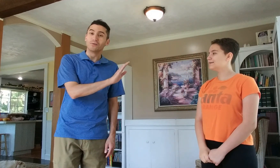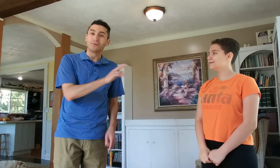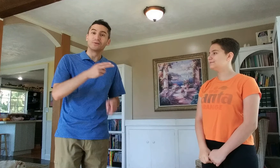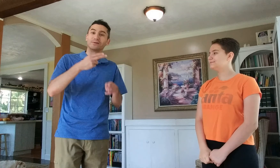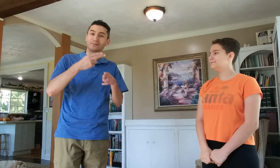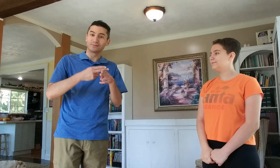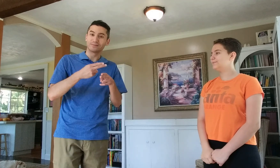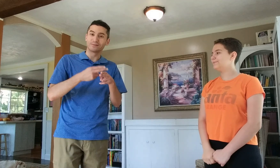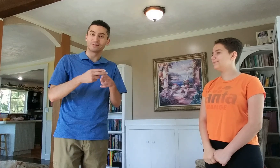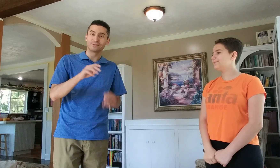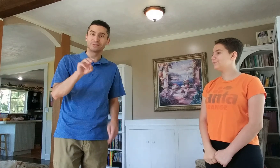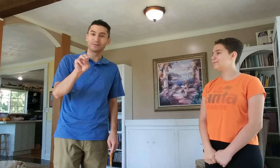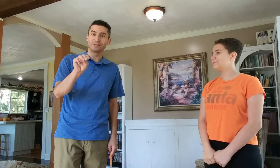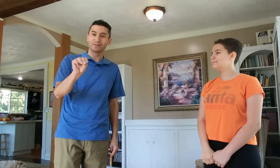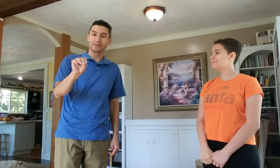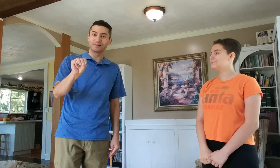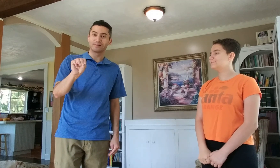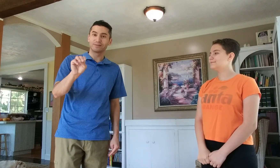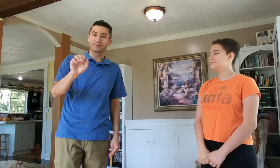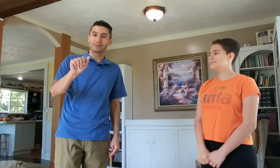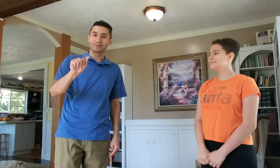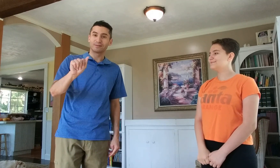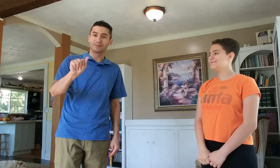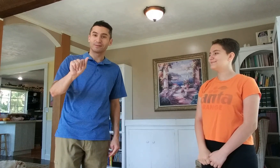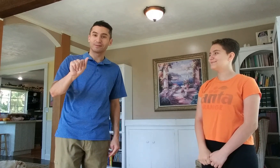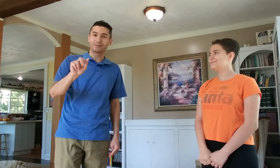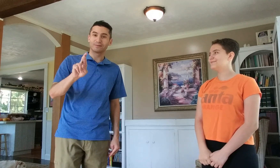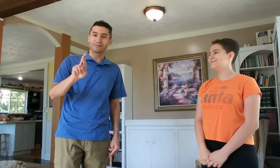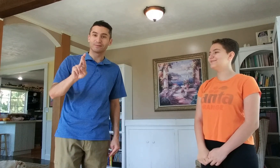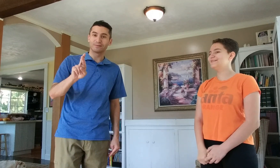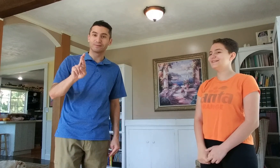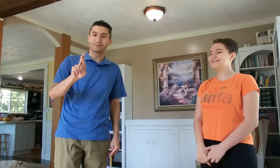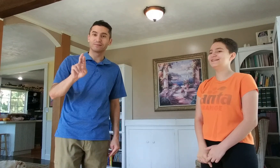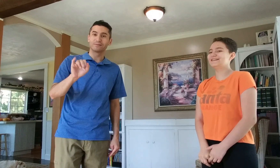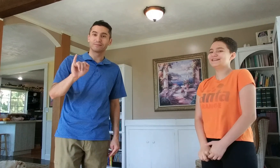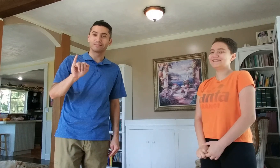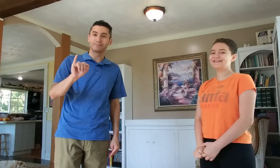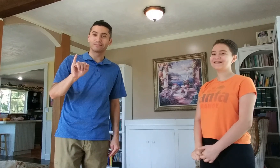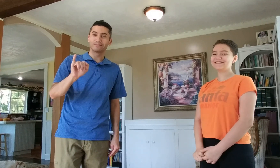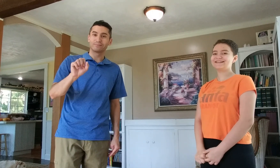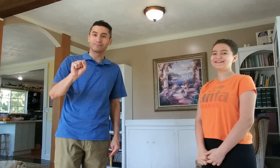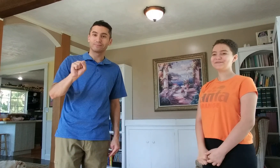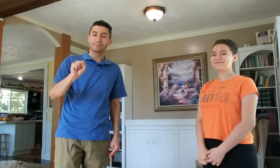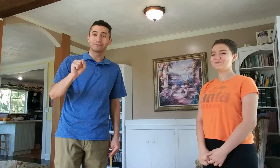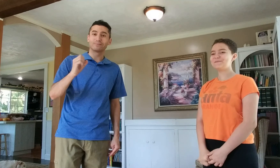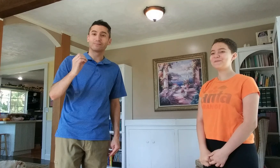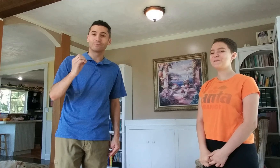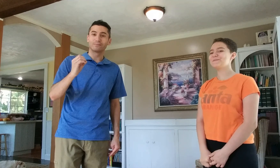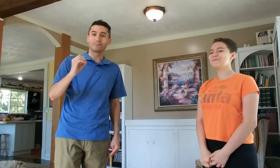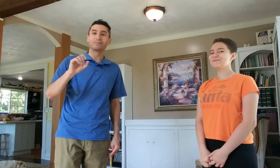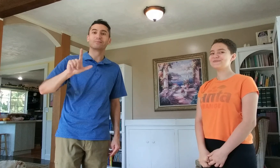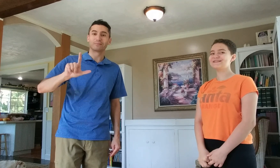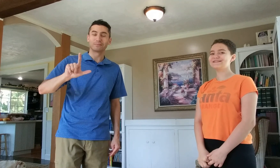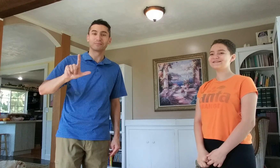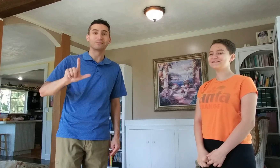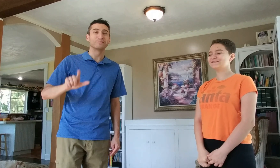HER NAME M-A-R-I-S-O-L